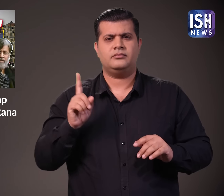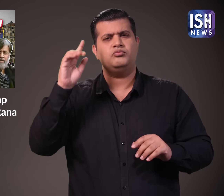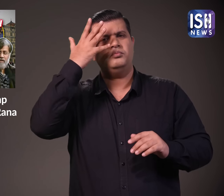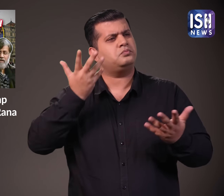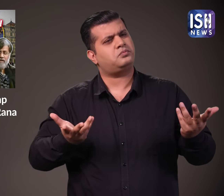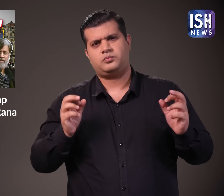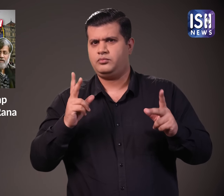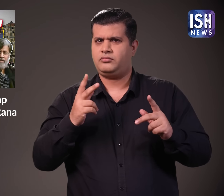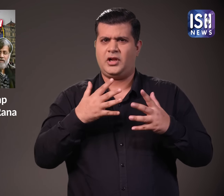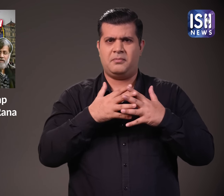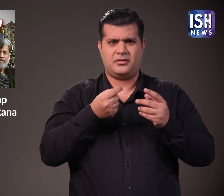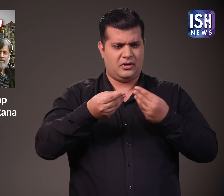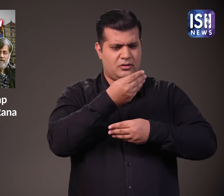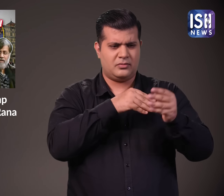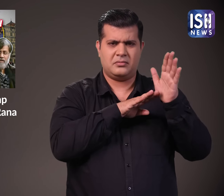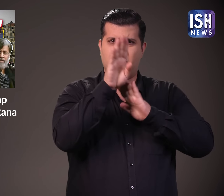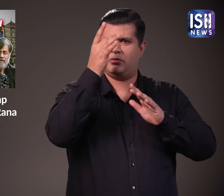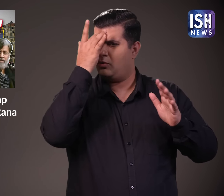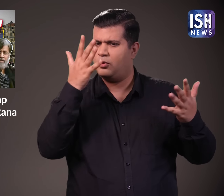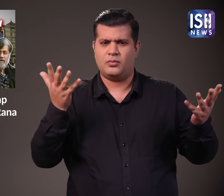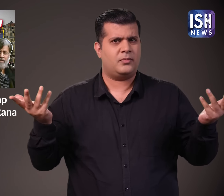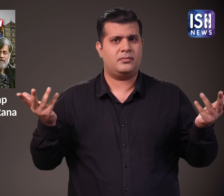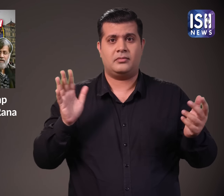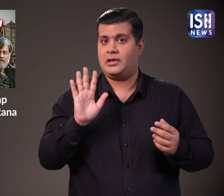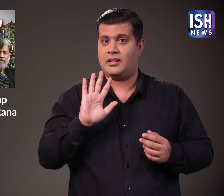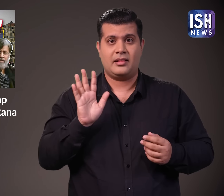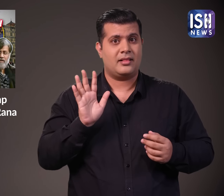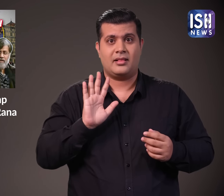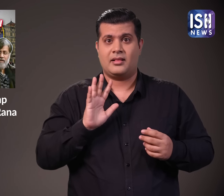Trump alleged that this won't affect the US economy adversely. But no!